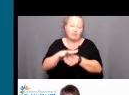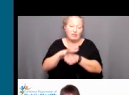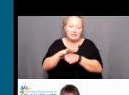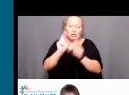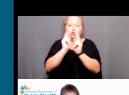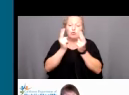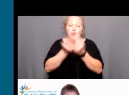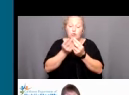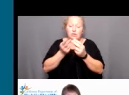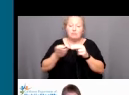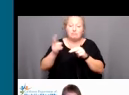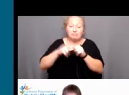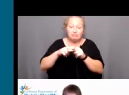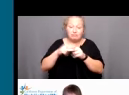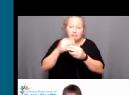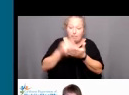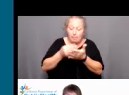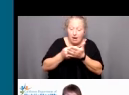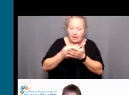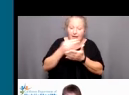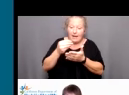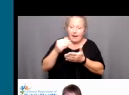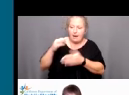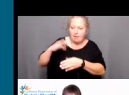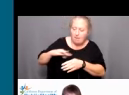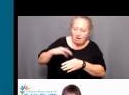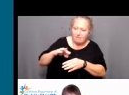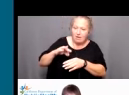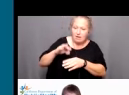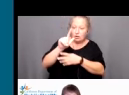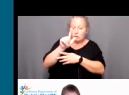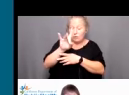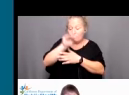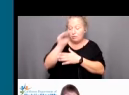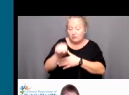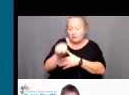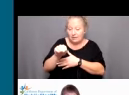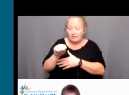compensation including wages and benefits by about 28 percent and when